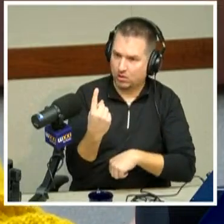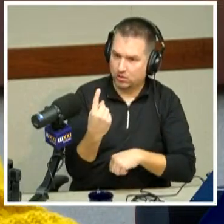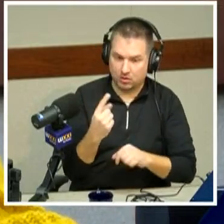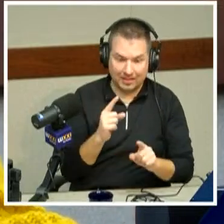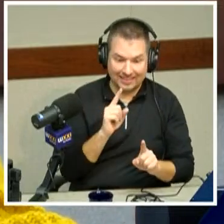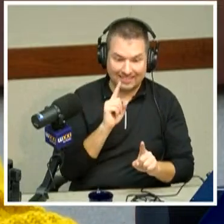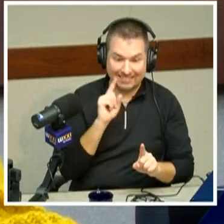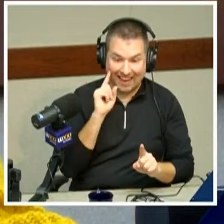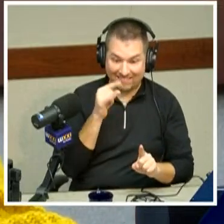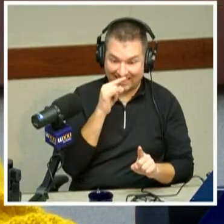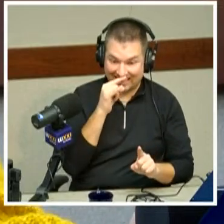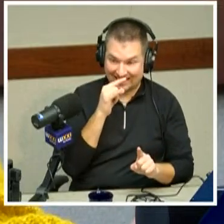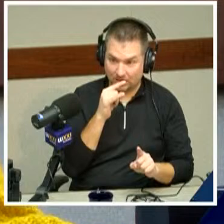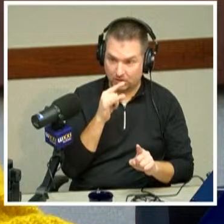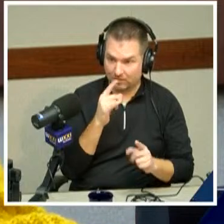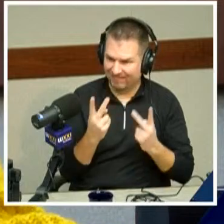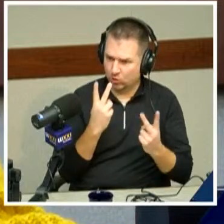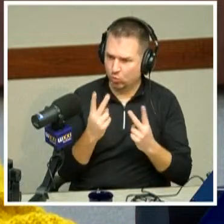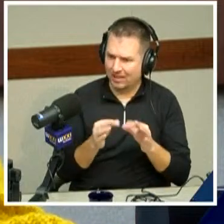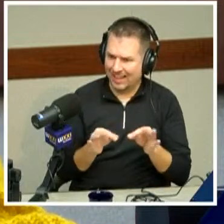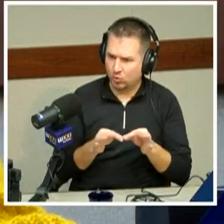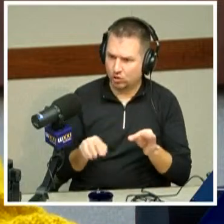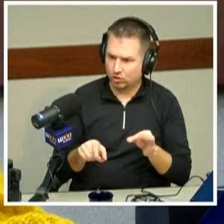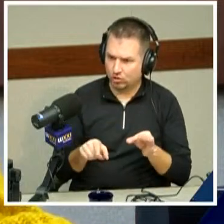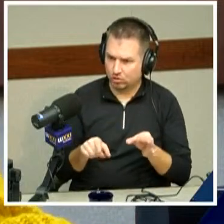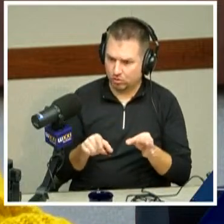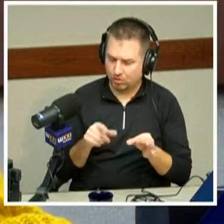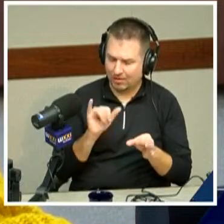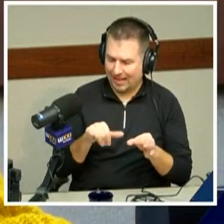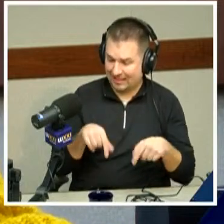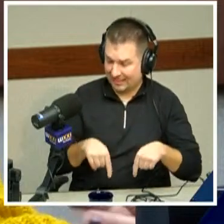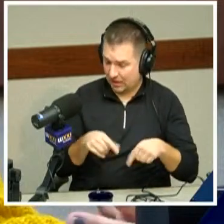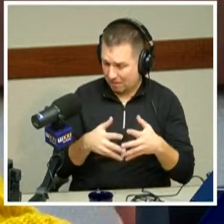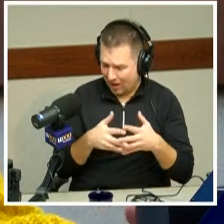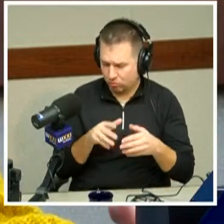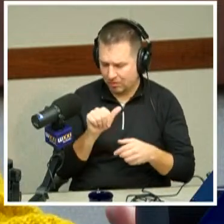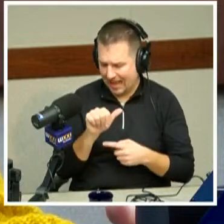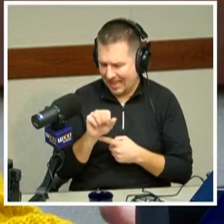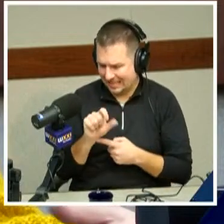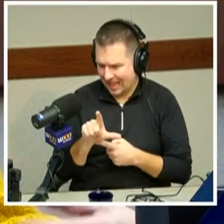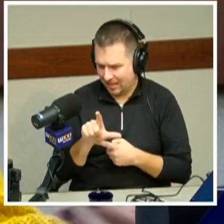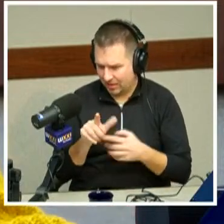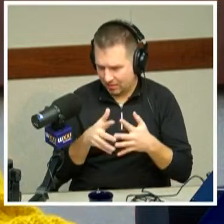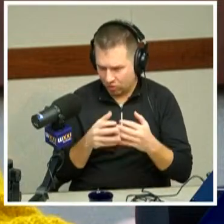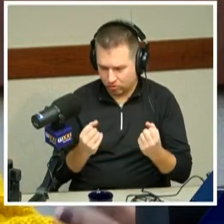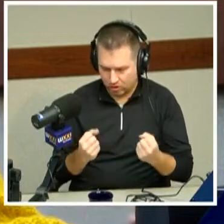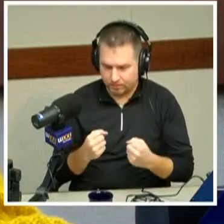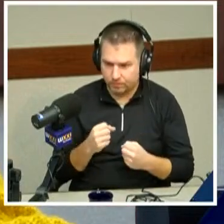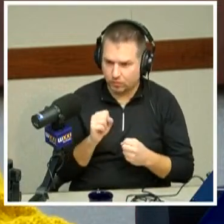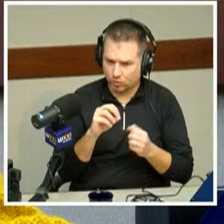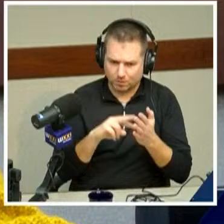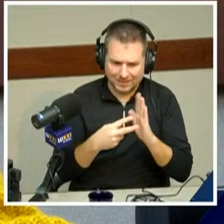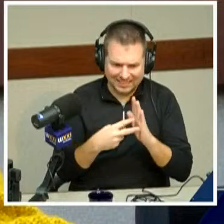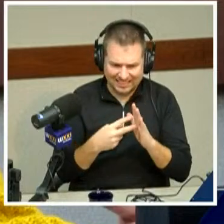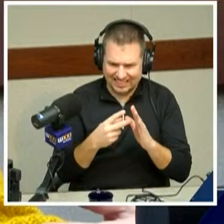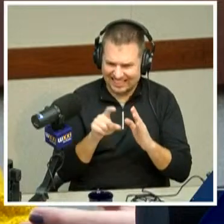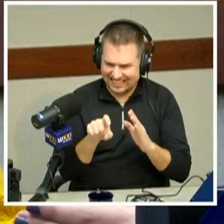a visual language and in our country American Sign Language so providing opportunities and resources